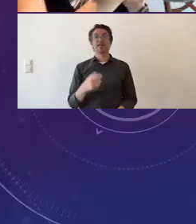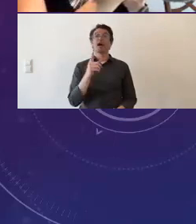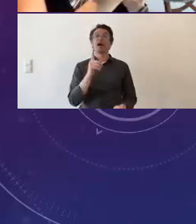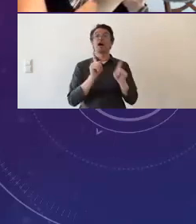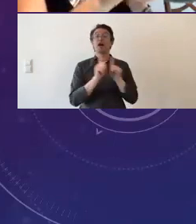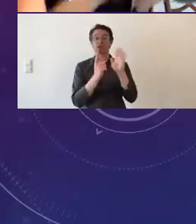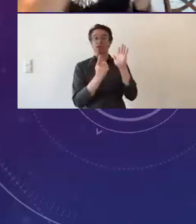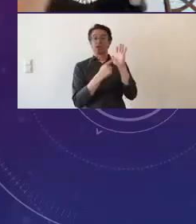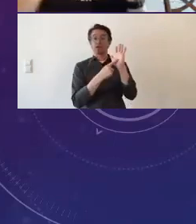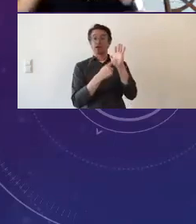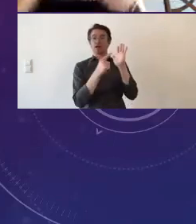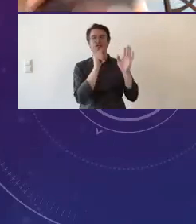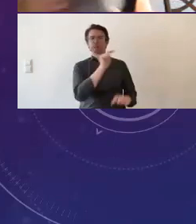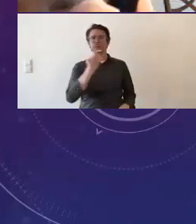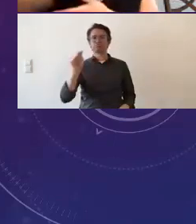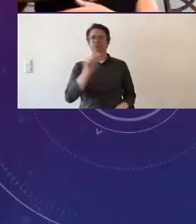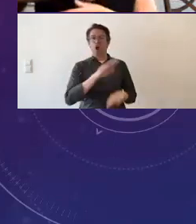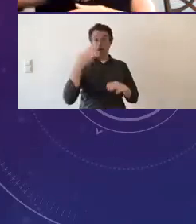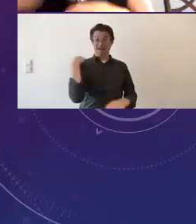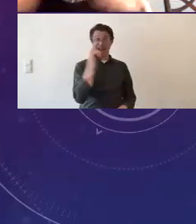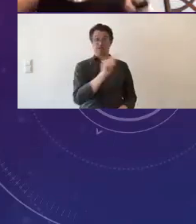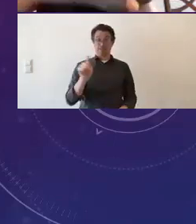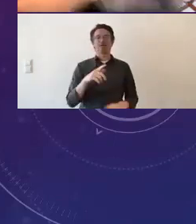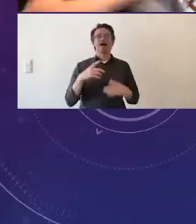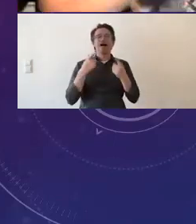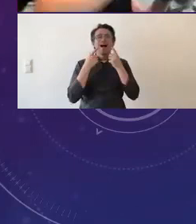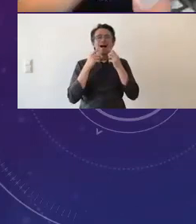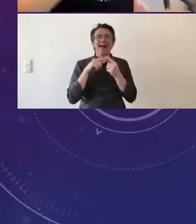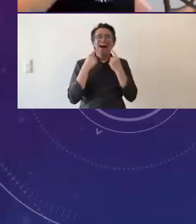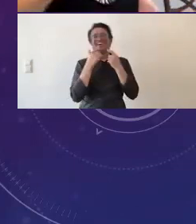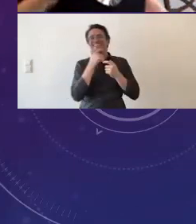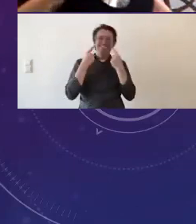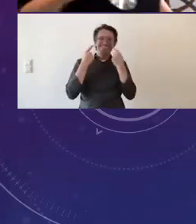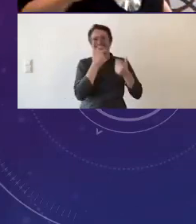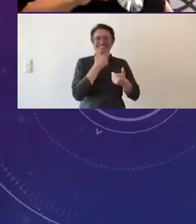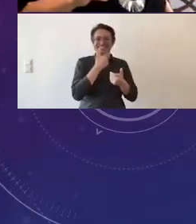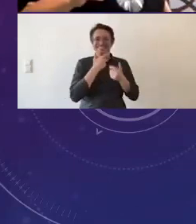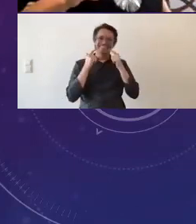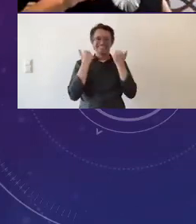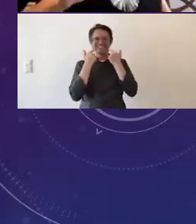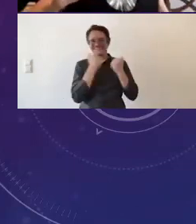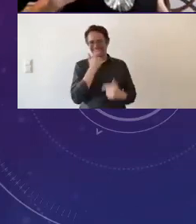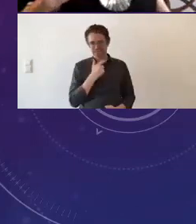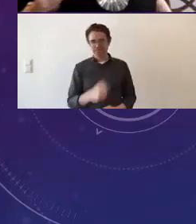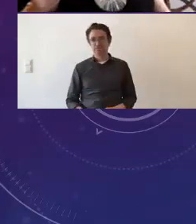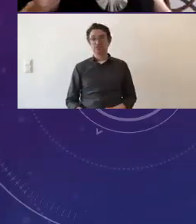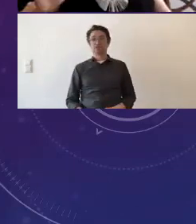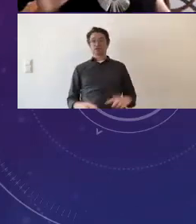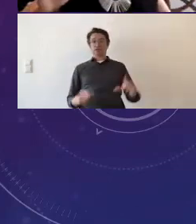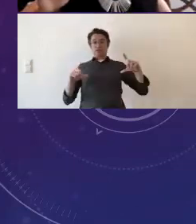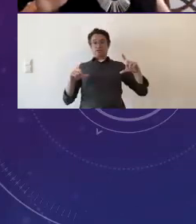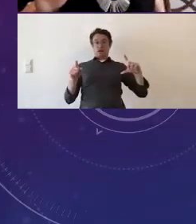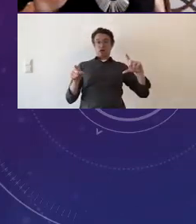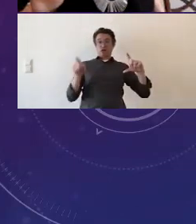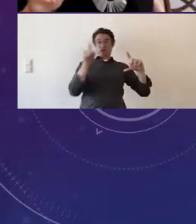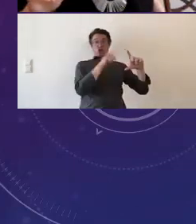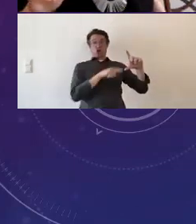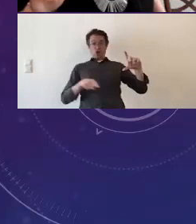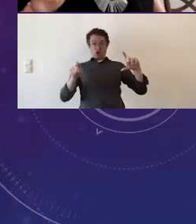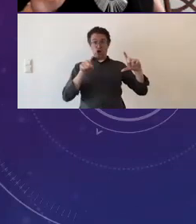laughing Thank You husking now another tool that I want to demonstrate whoops